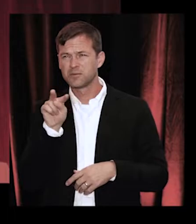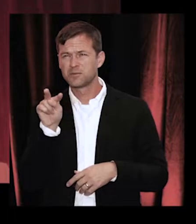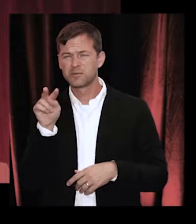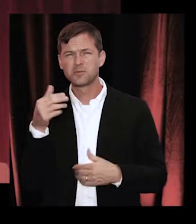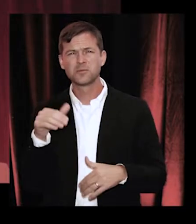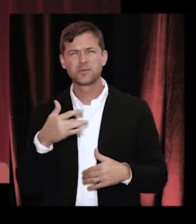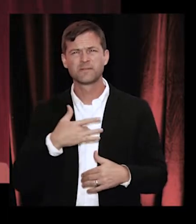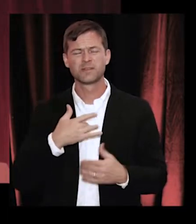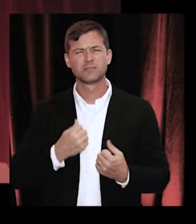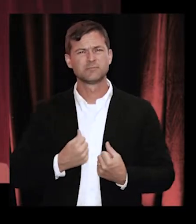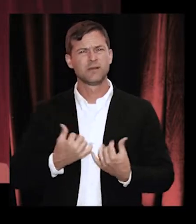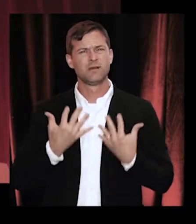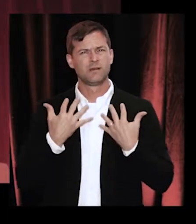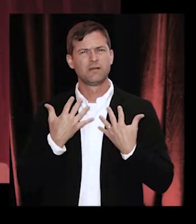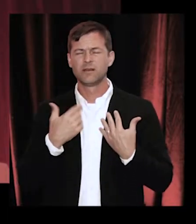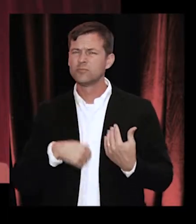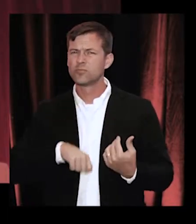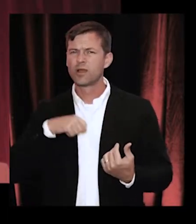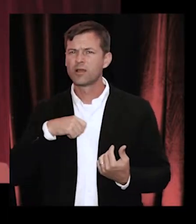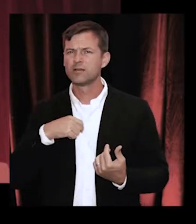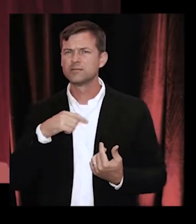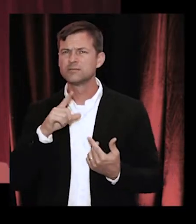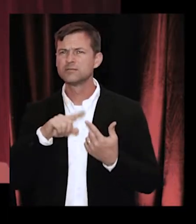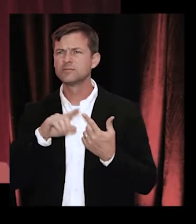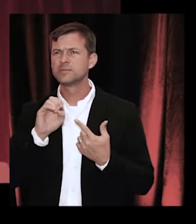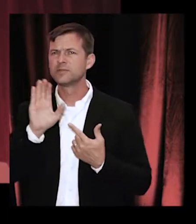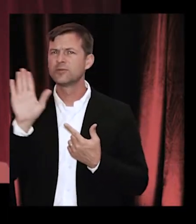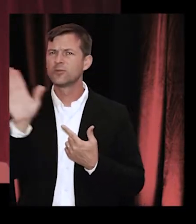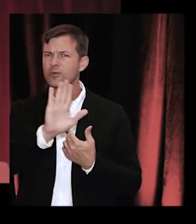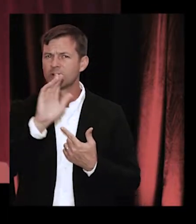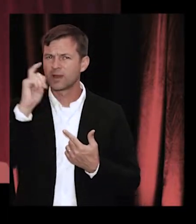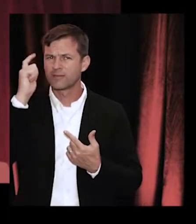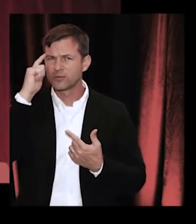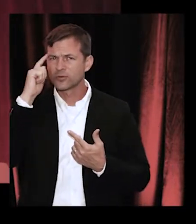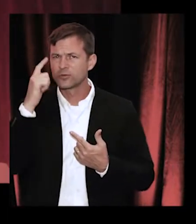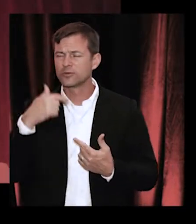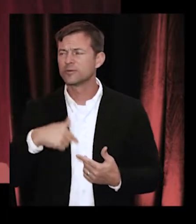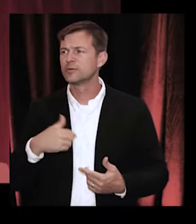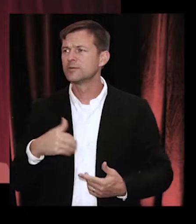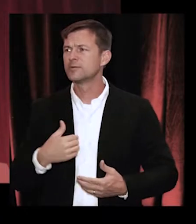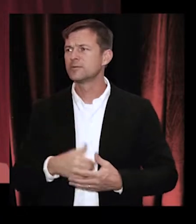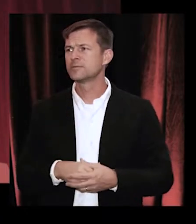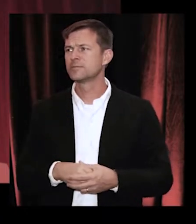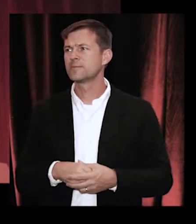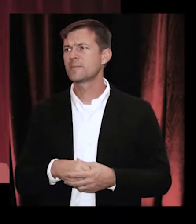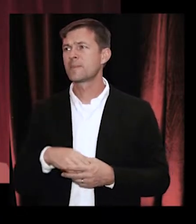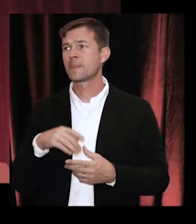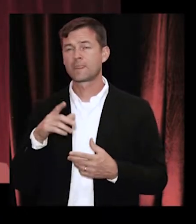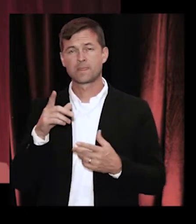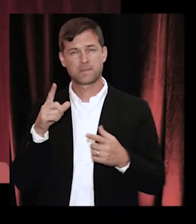and I am so proud to be your governor. Together, we are working towards